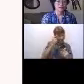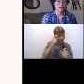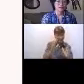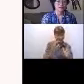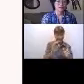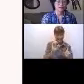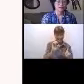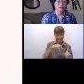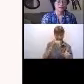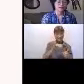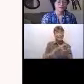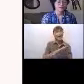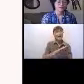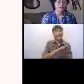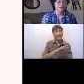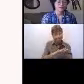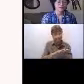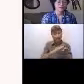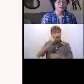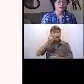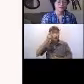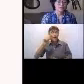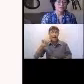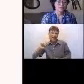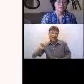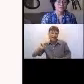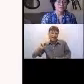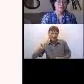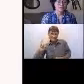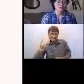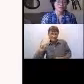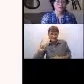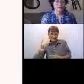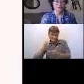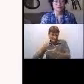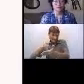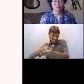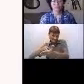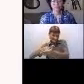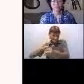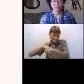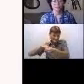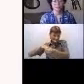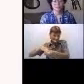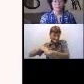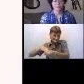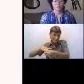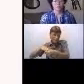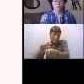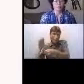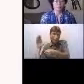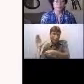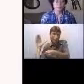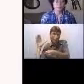will actually get you the equity that you're actually seeking, you actually can't do both.